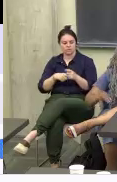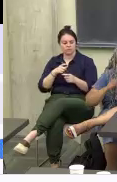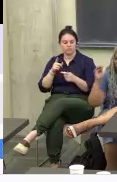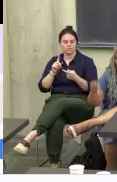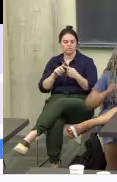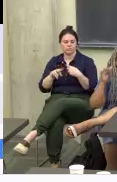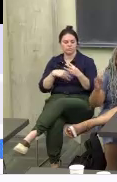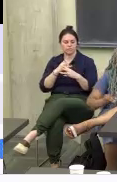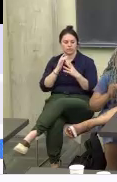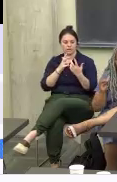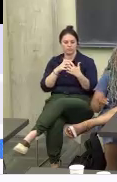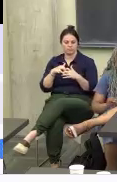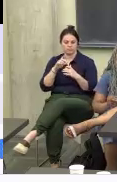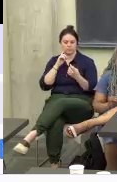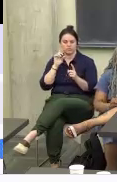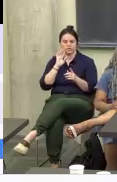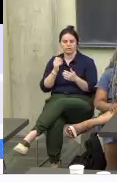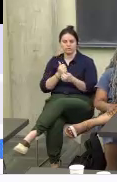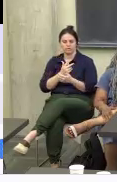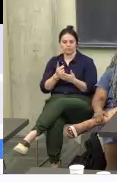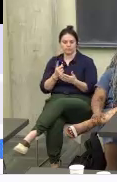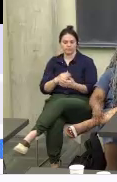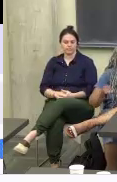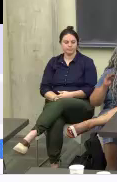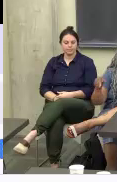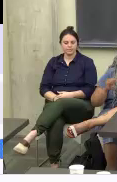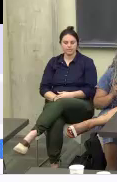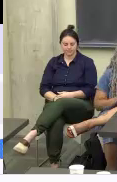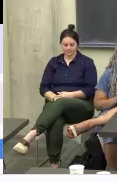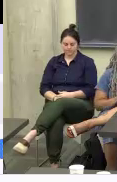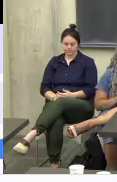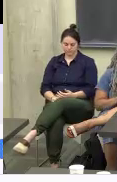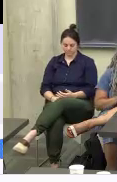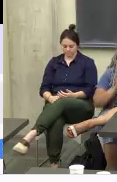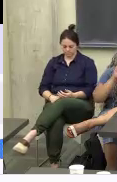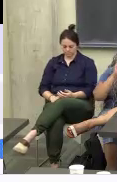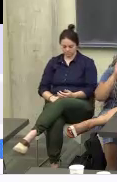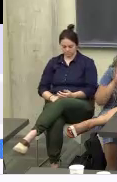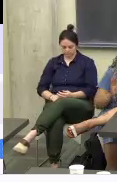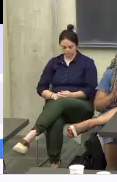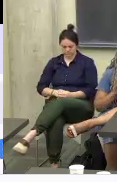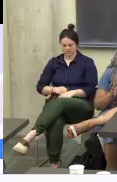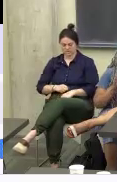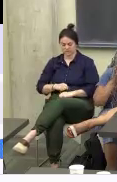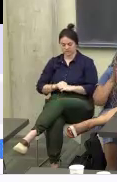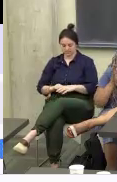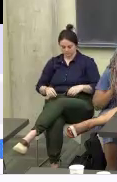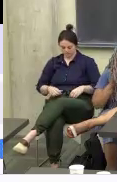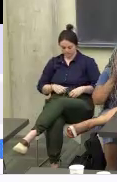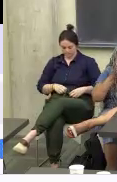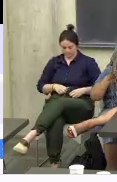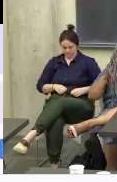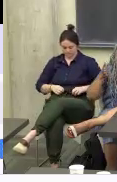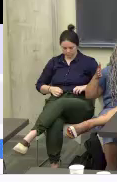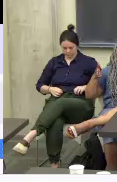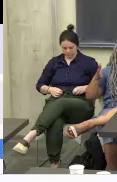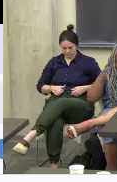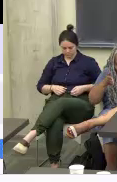to a world that works for everyone, right? And the extractive processes Currently.